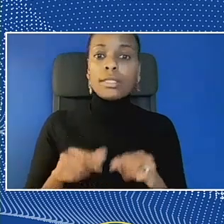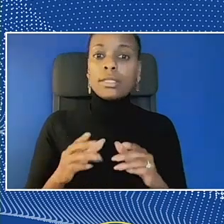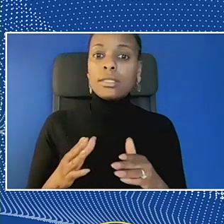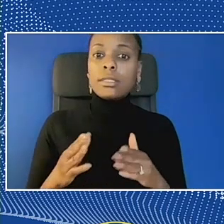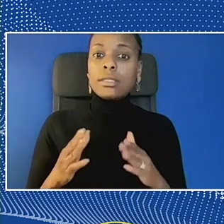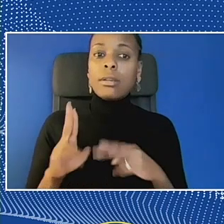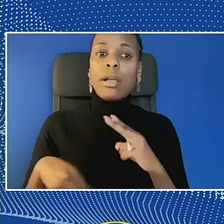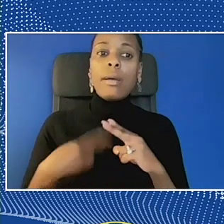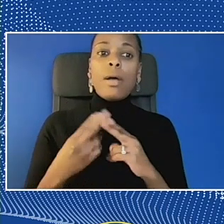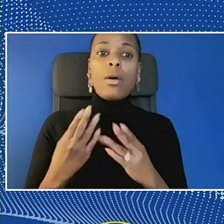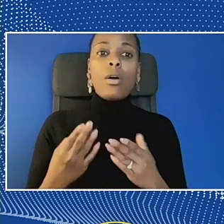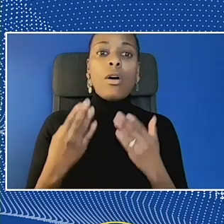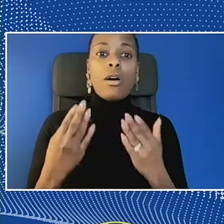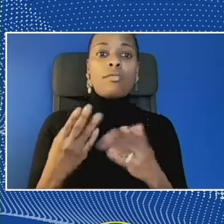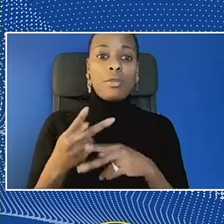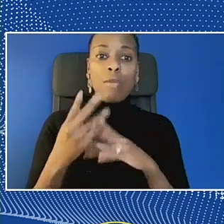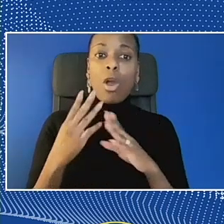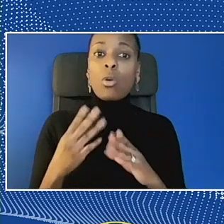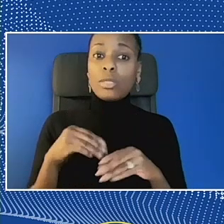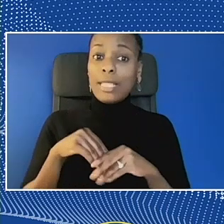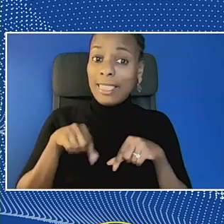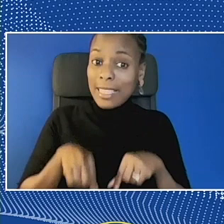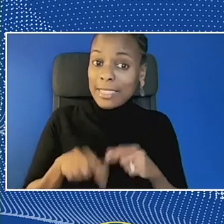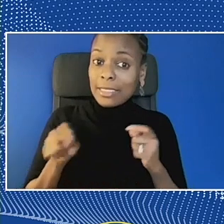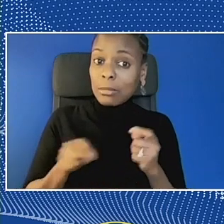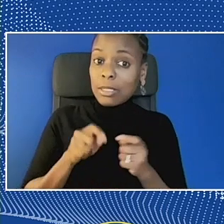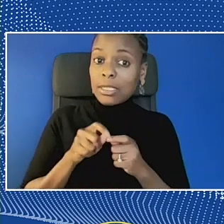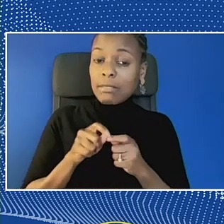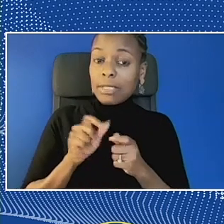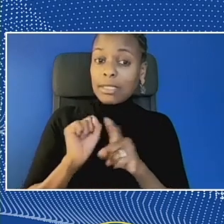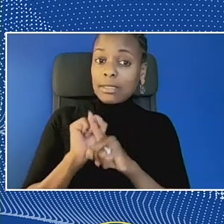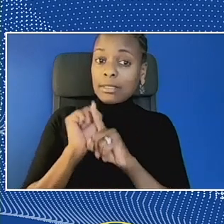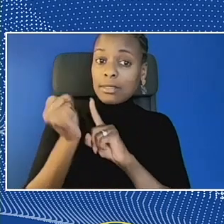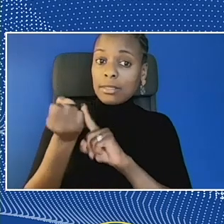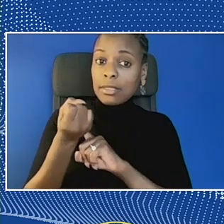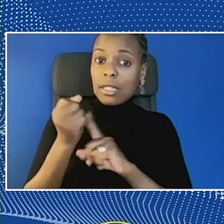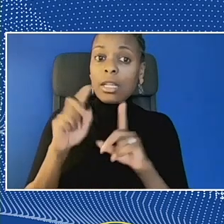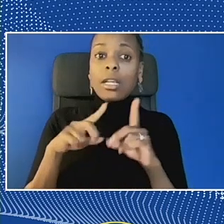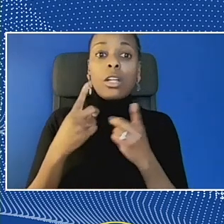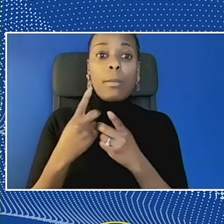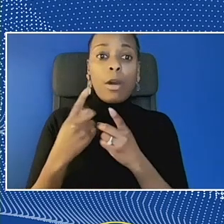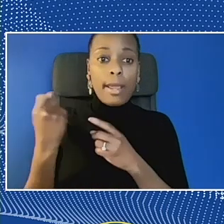of which in this particular instance, Department-held loans including a Parent